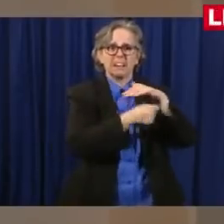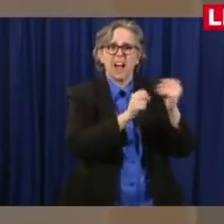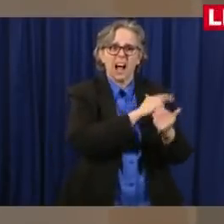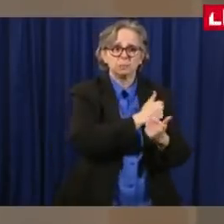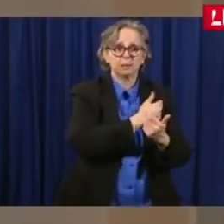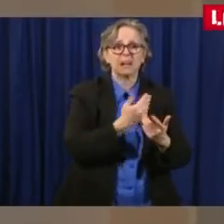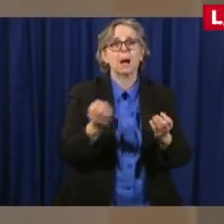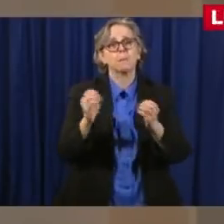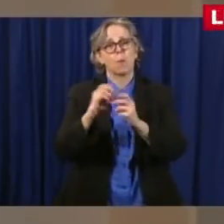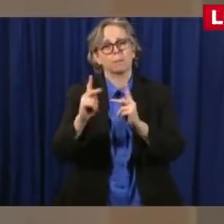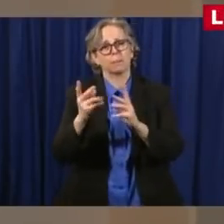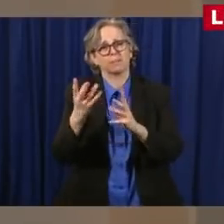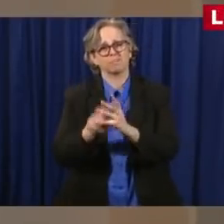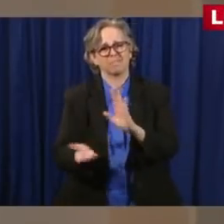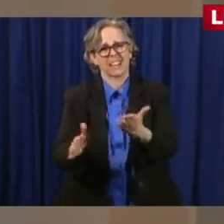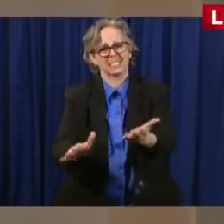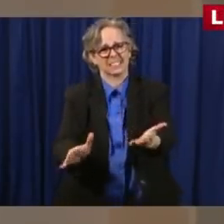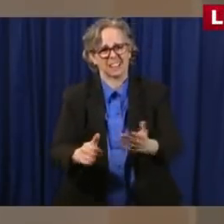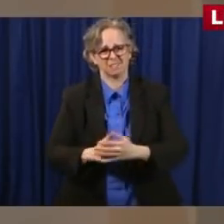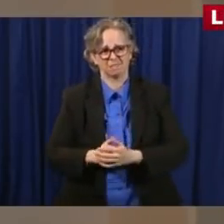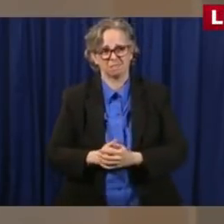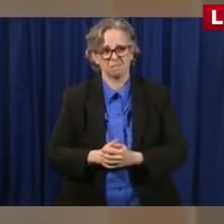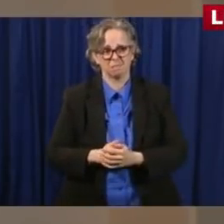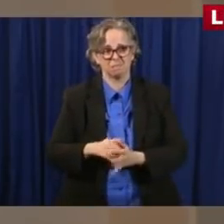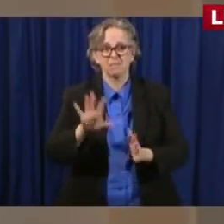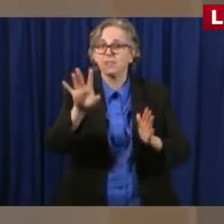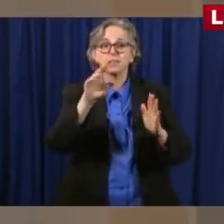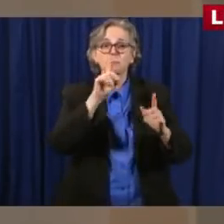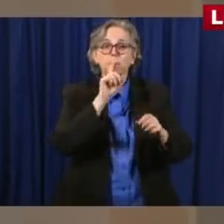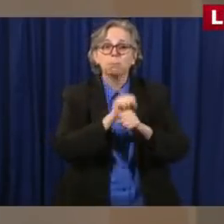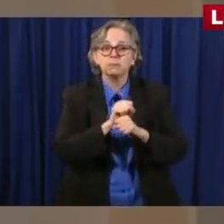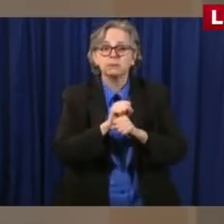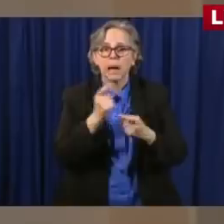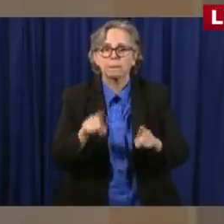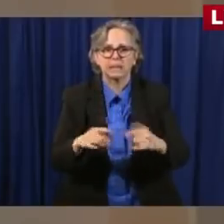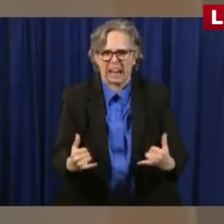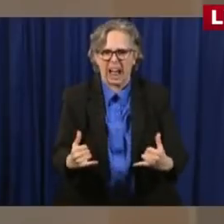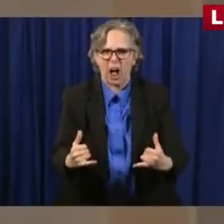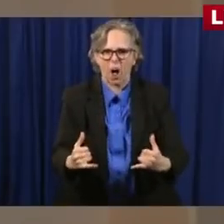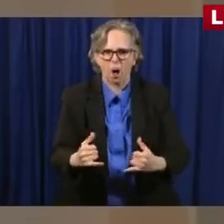MORE PEOPLE WENT TO THE HOSPITAL. MORE PEOPLE DIED THAN THE DAY BEFORE.